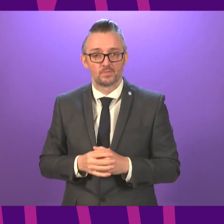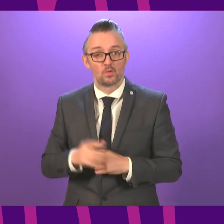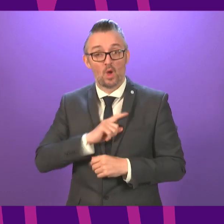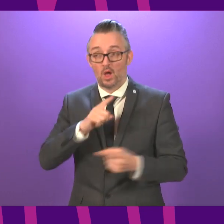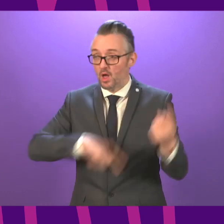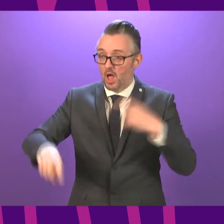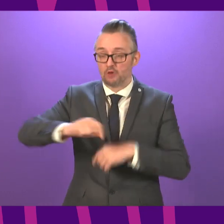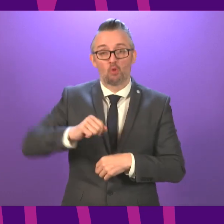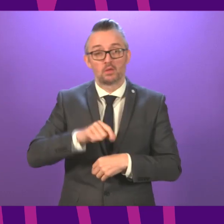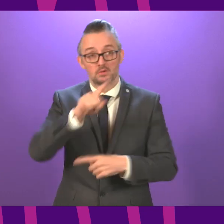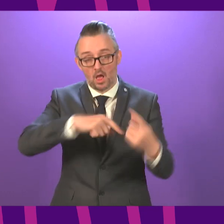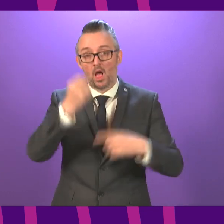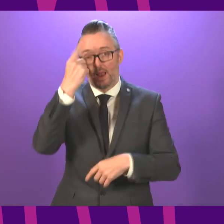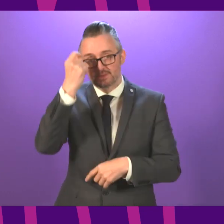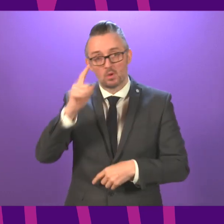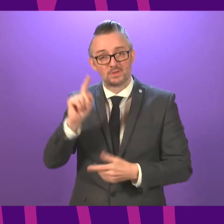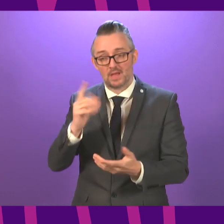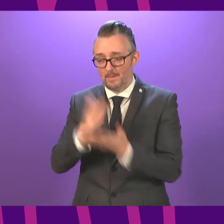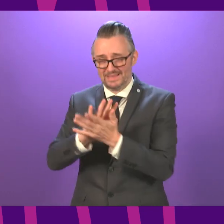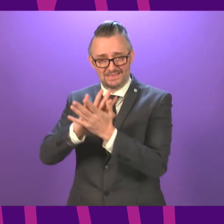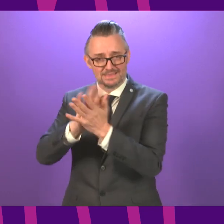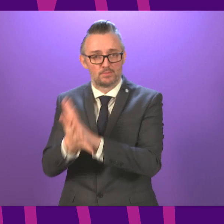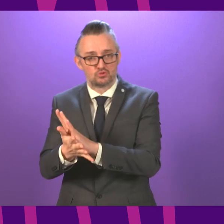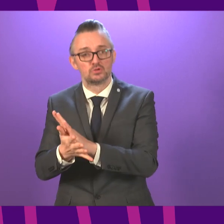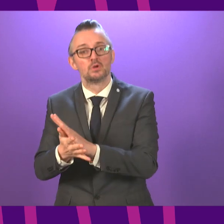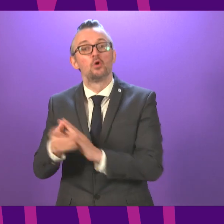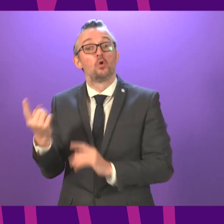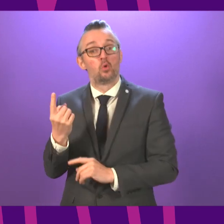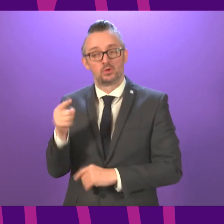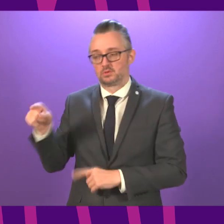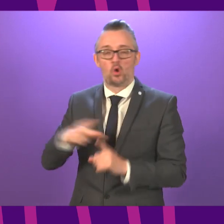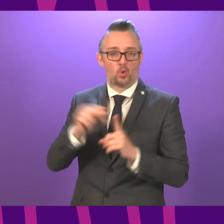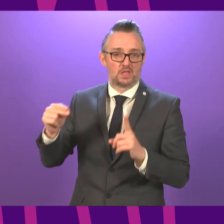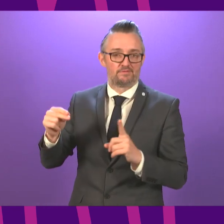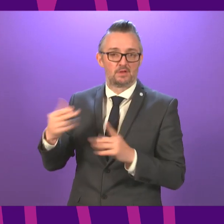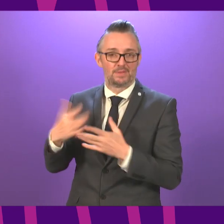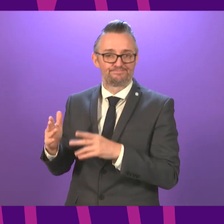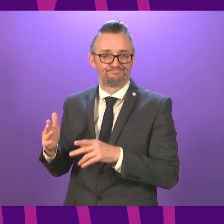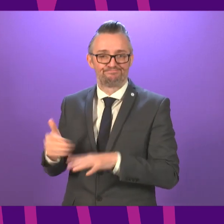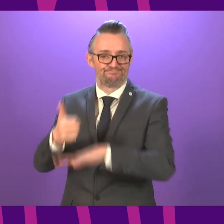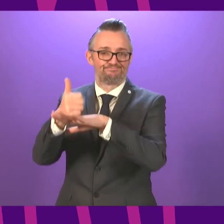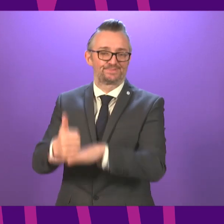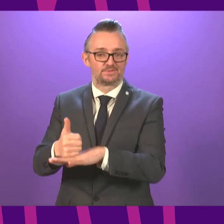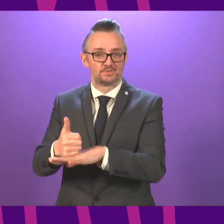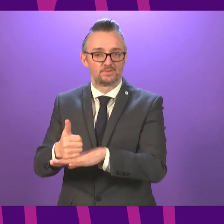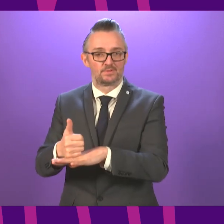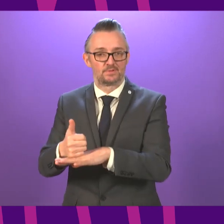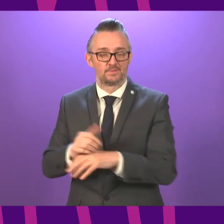damage is being done by the Conservatives and their friends—or masters—south of the border. Ross Greer (West Scotland) (Green):